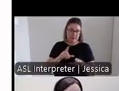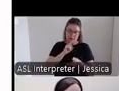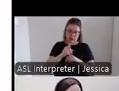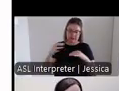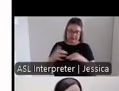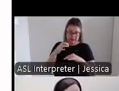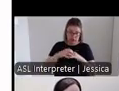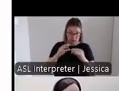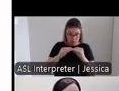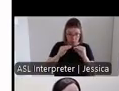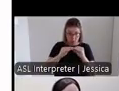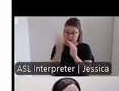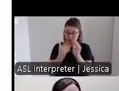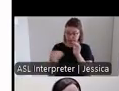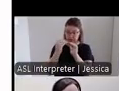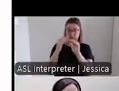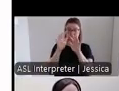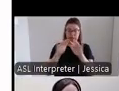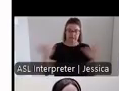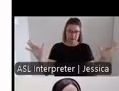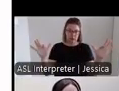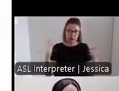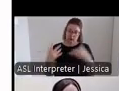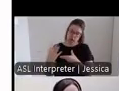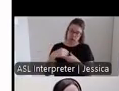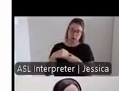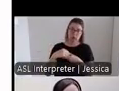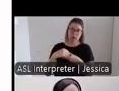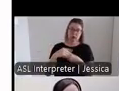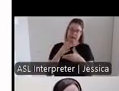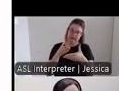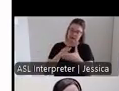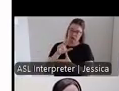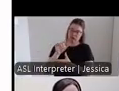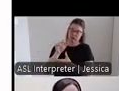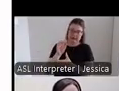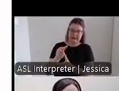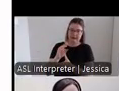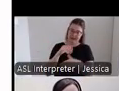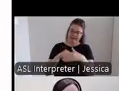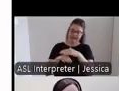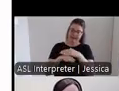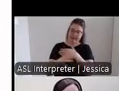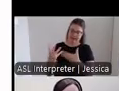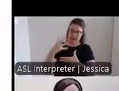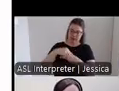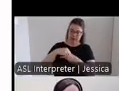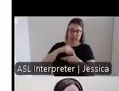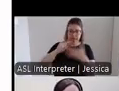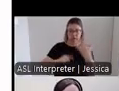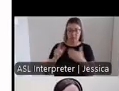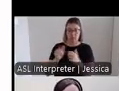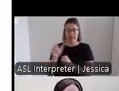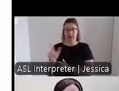equity, diversity, inclusion, anti-racism, and accessibility within our Library Collections.